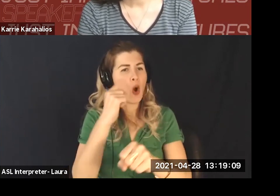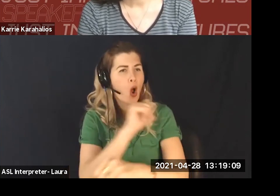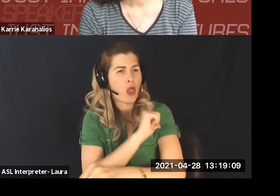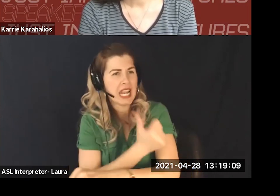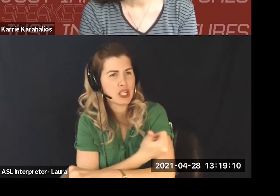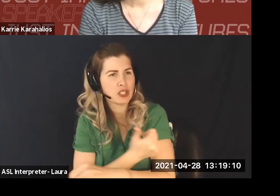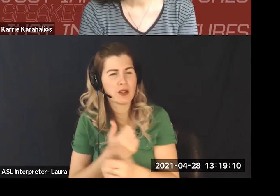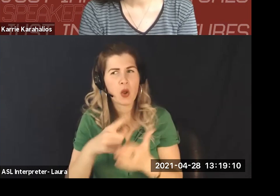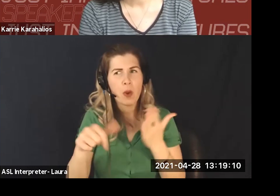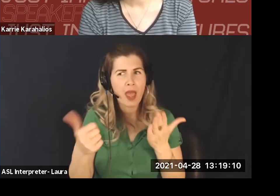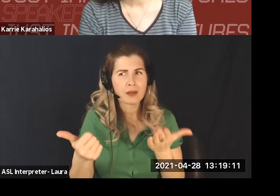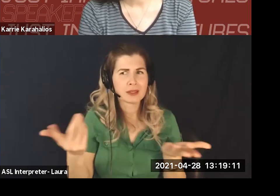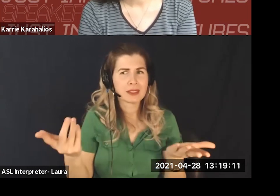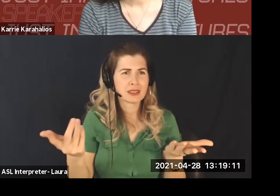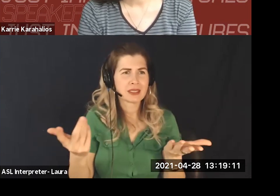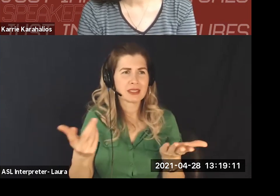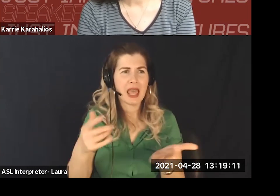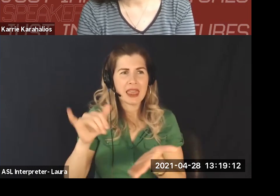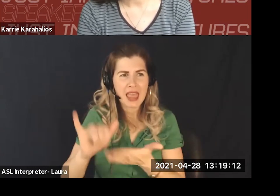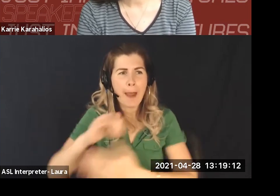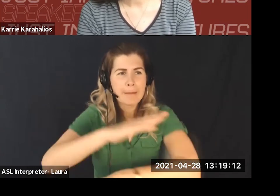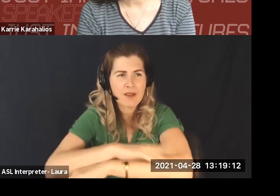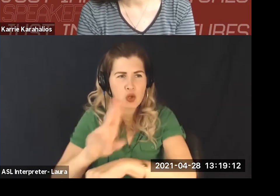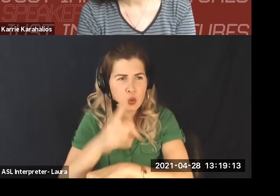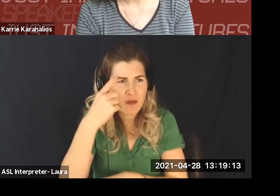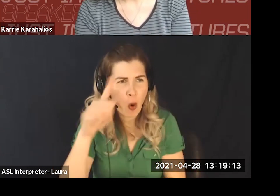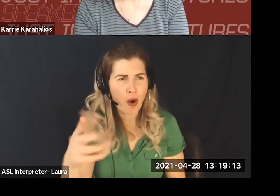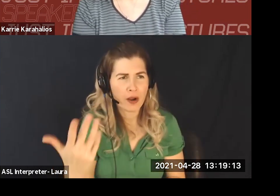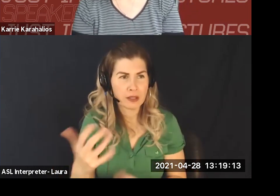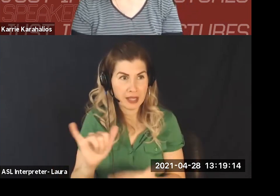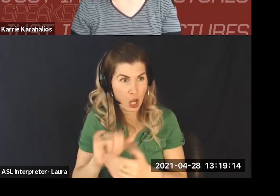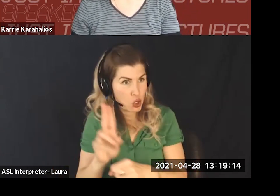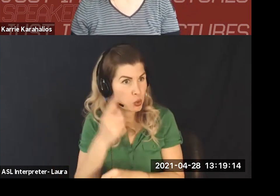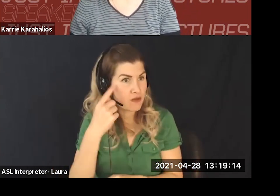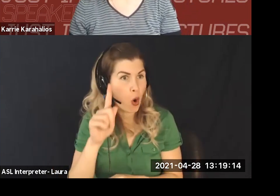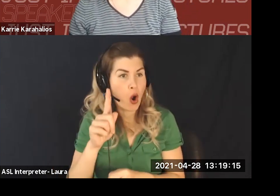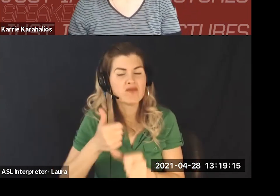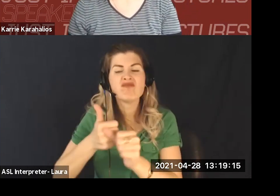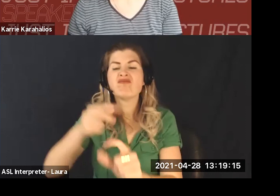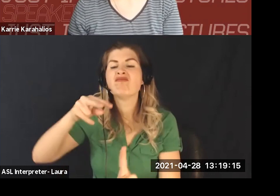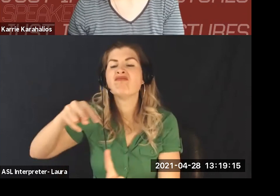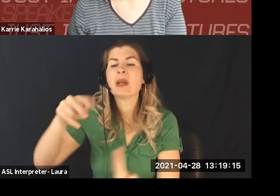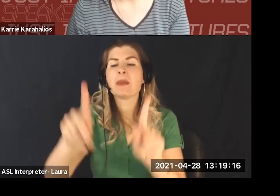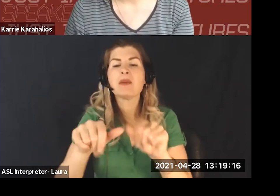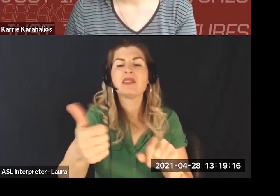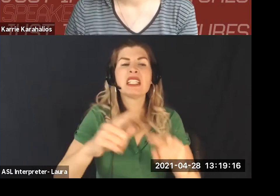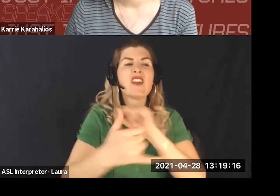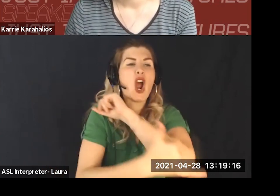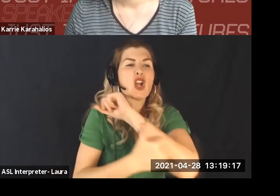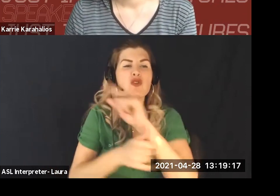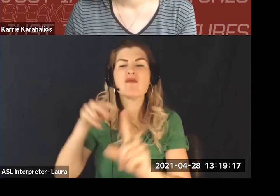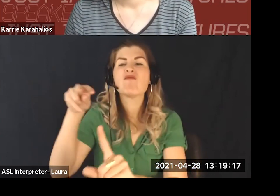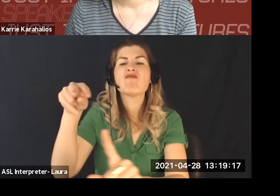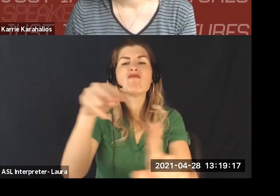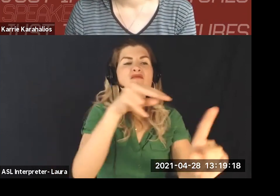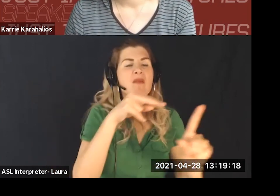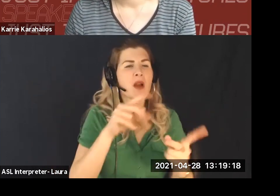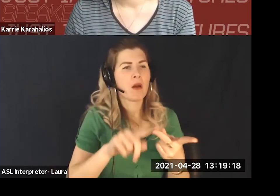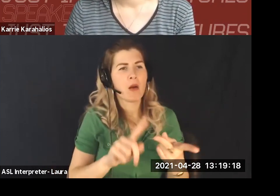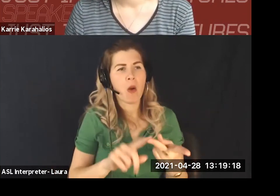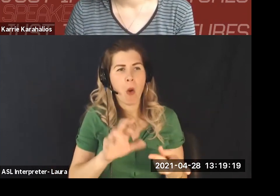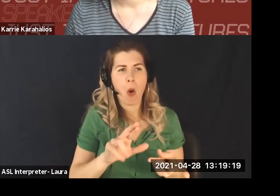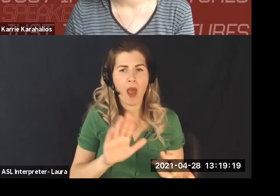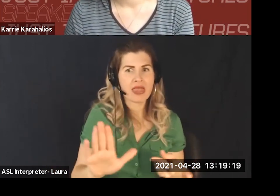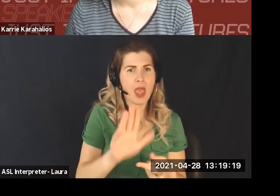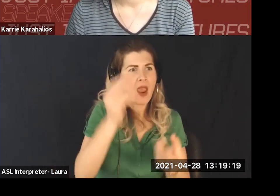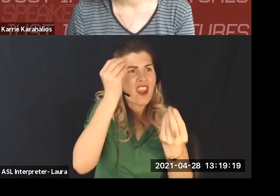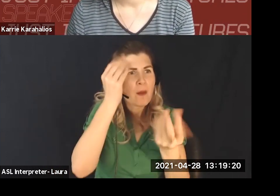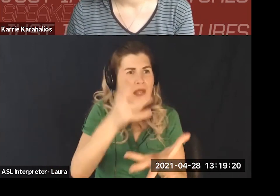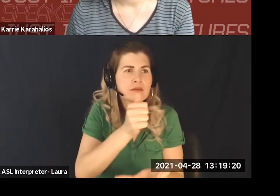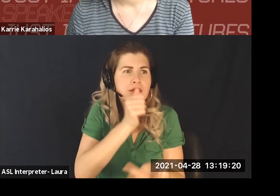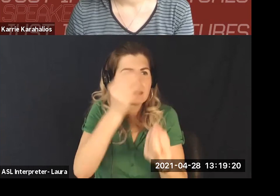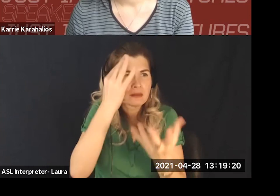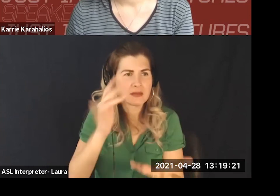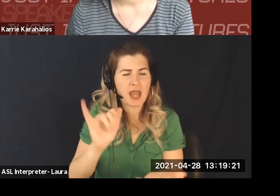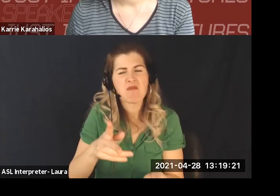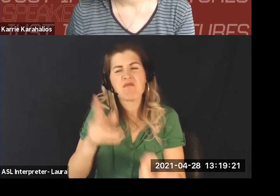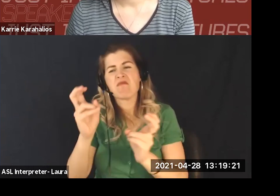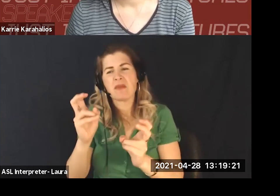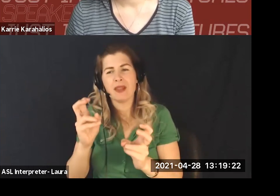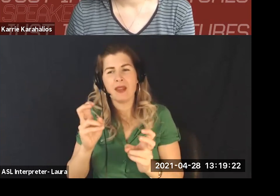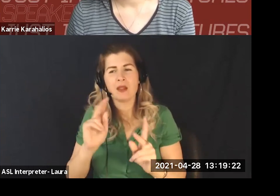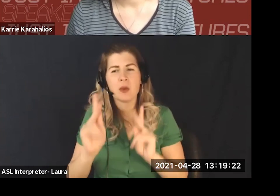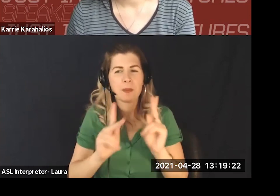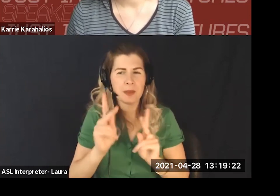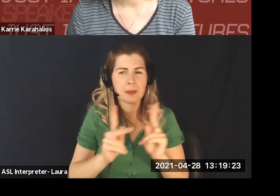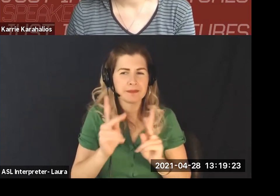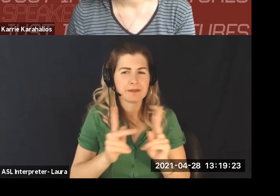infrastructure of authentication, like what else is it going to be used for like it can be used to track people across great many countries, it can be used to monetize and sell their information, it can, you know, and so all the problems that people talk